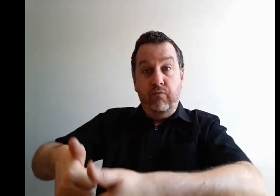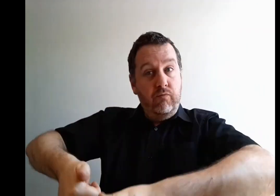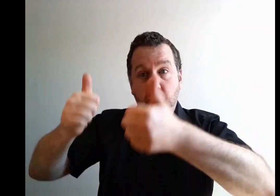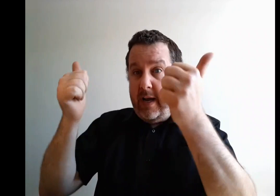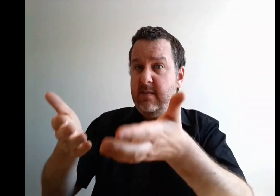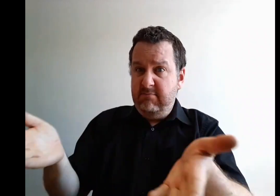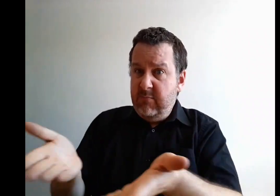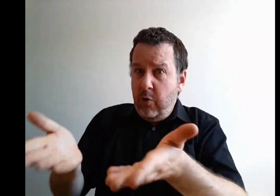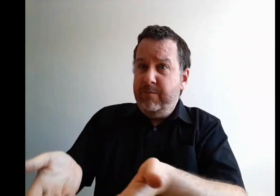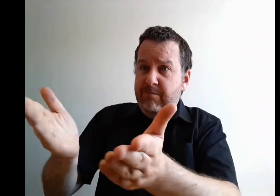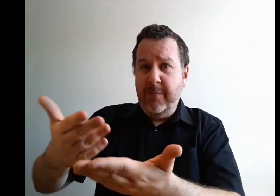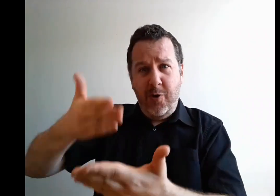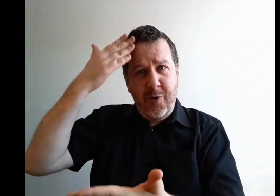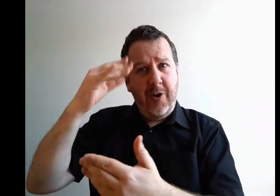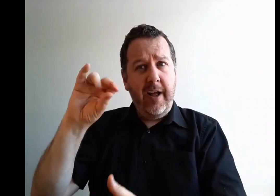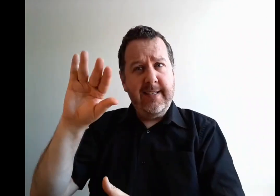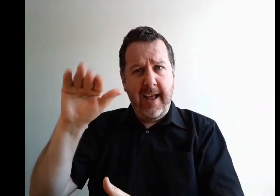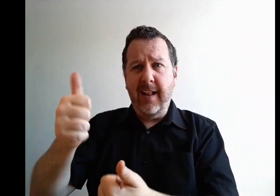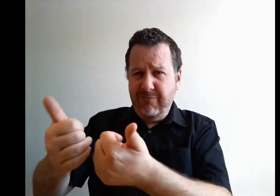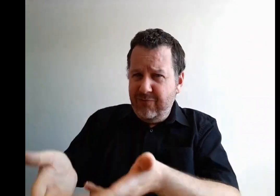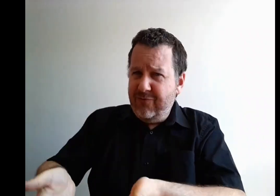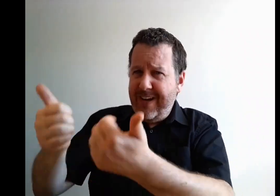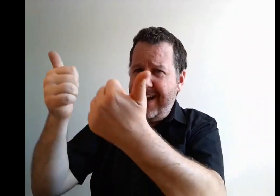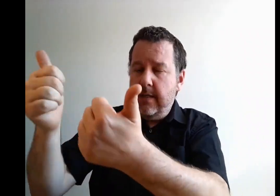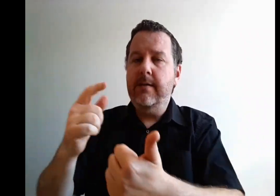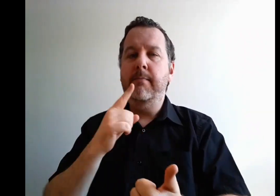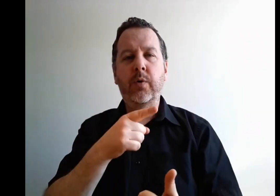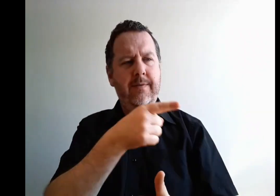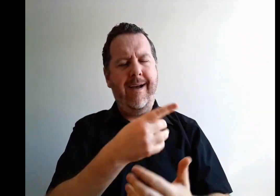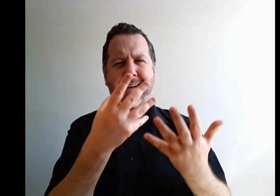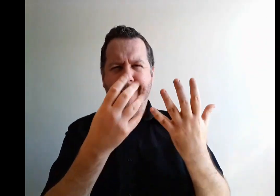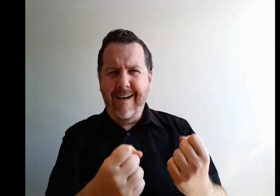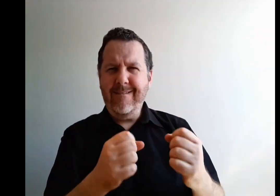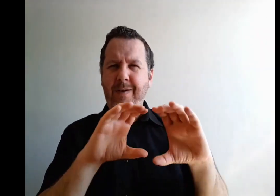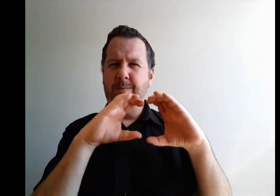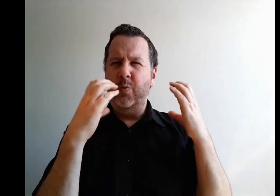it is about the fact that as a language, as a community with a history,